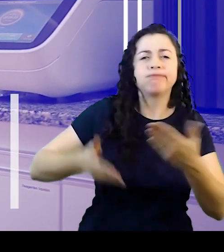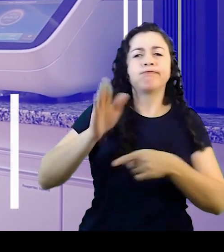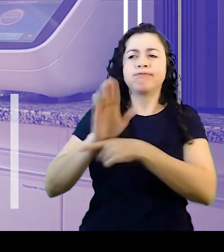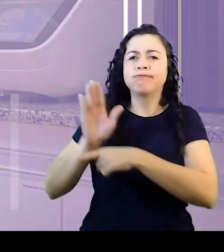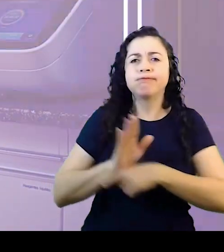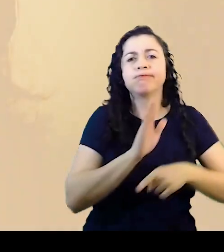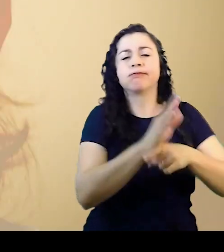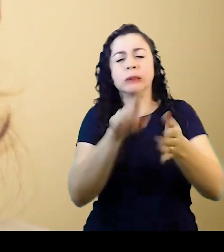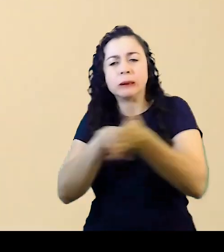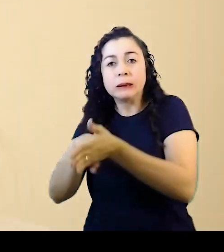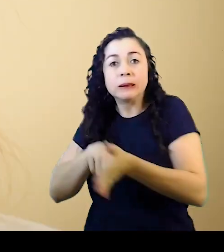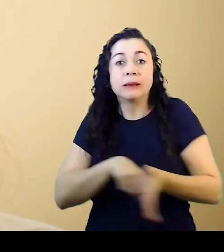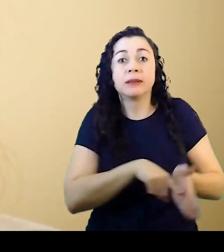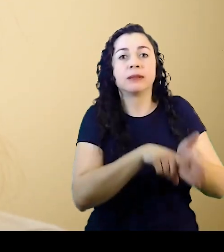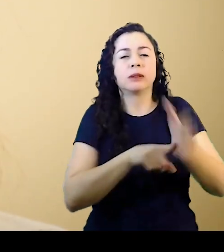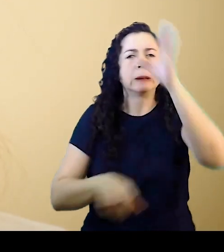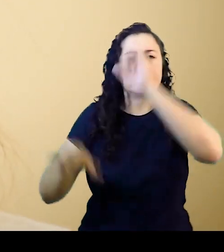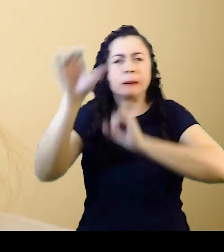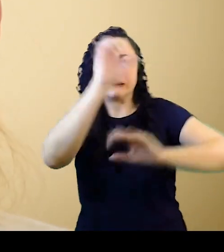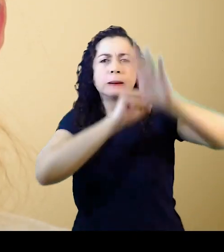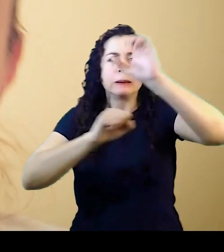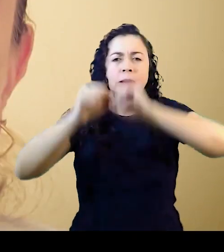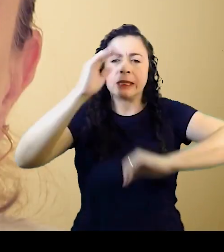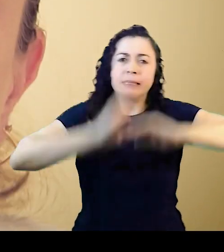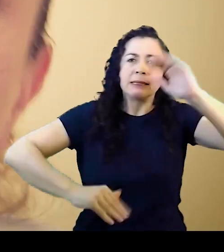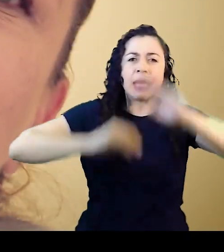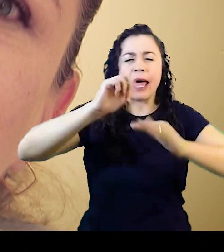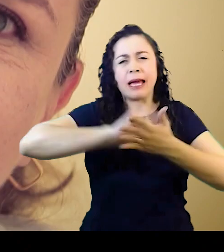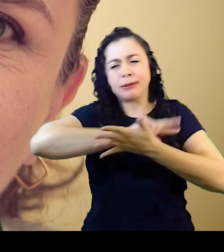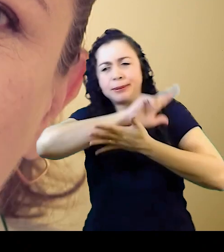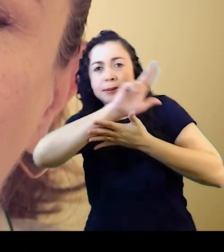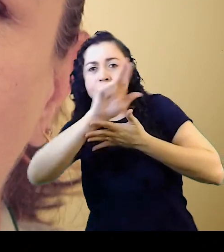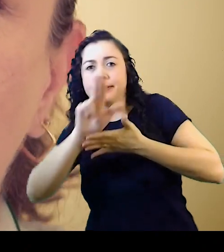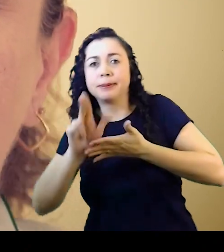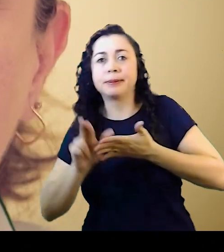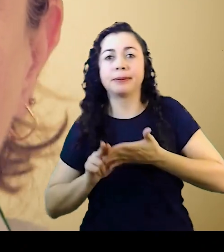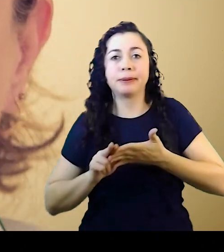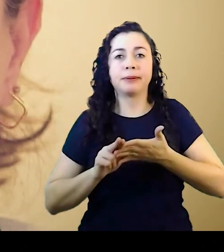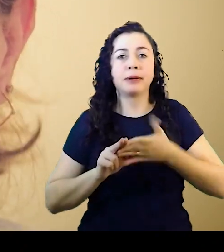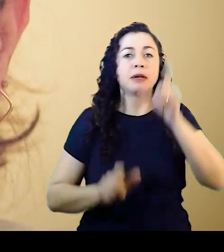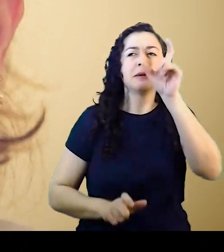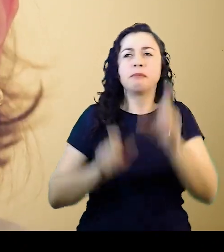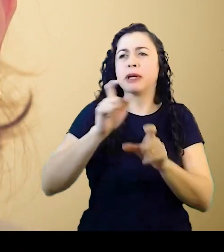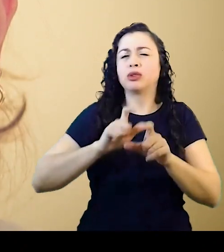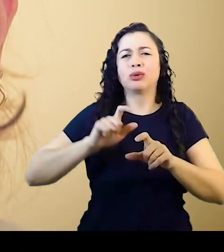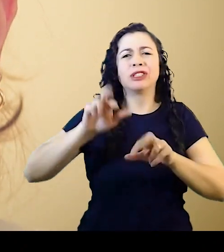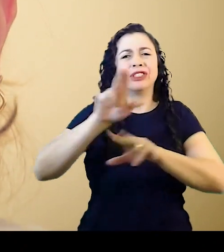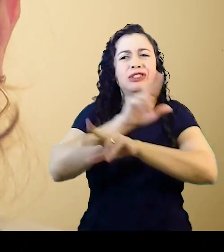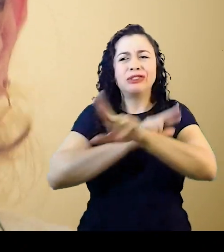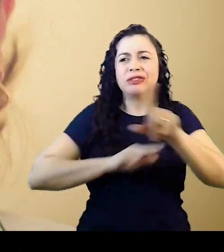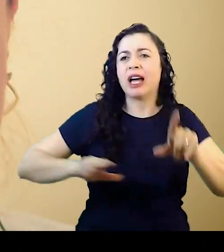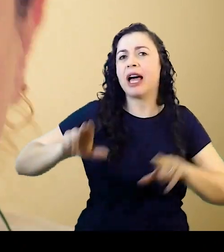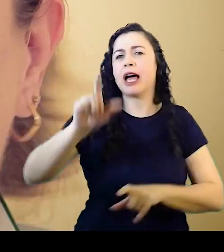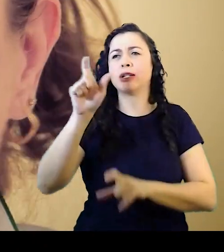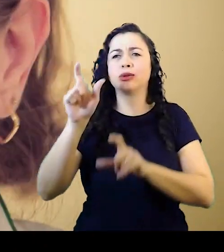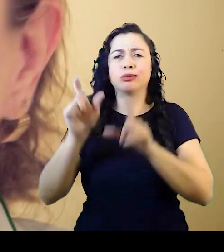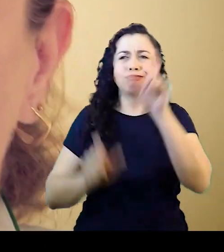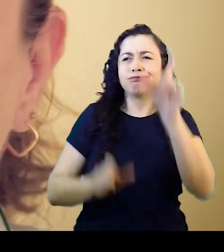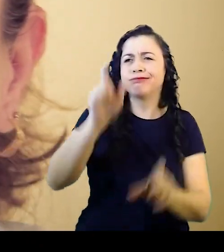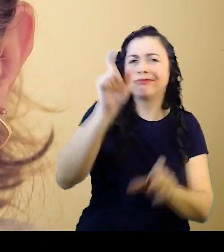Researcher and I have learned many techniques, with people from various